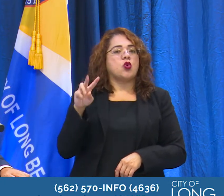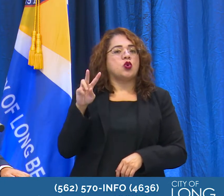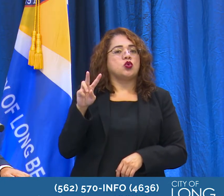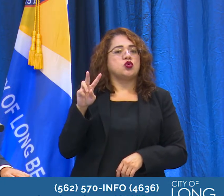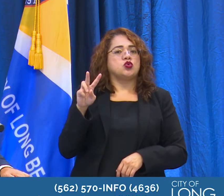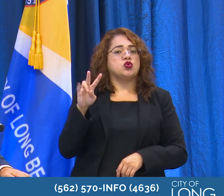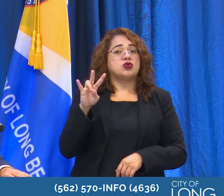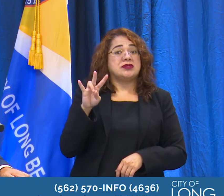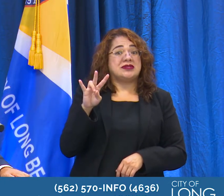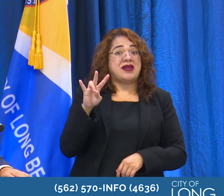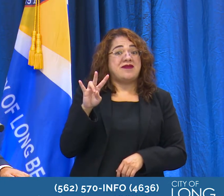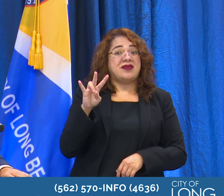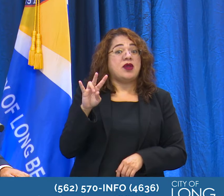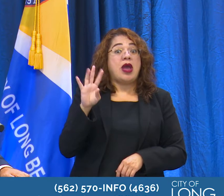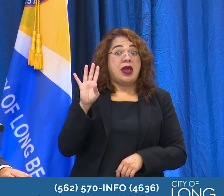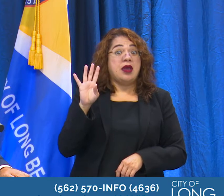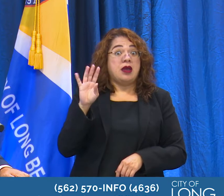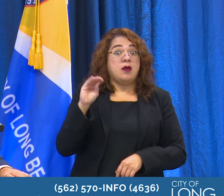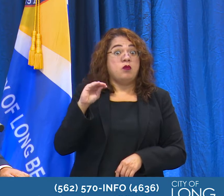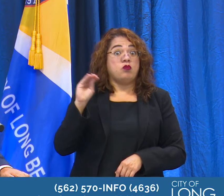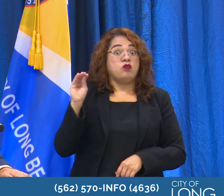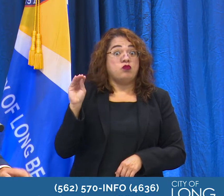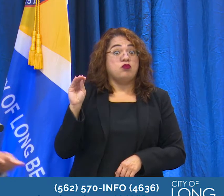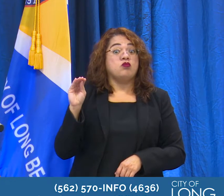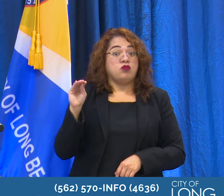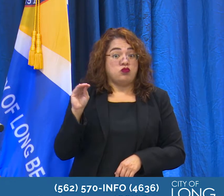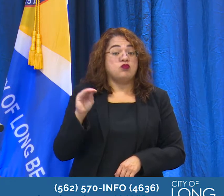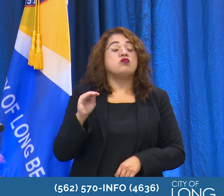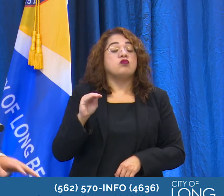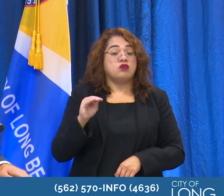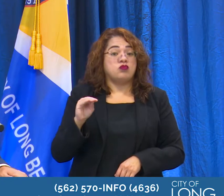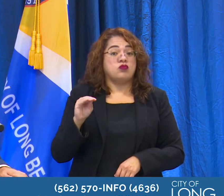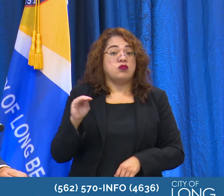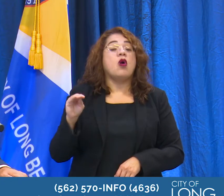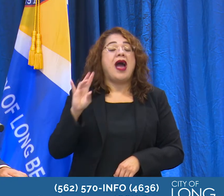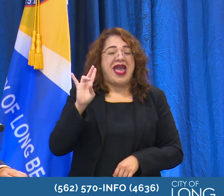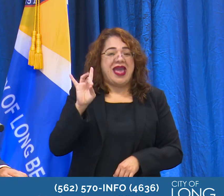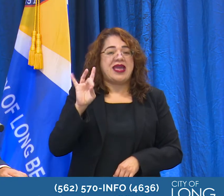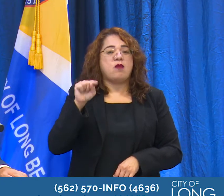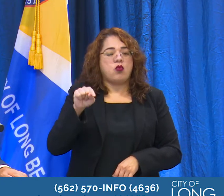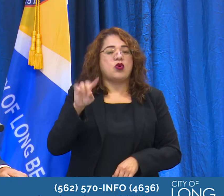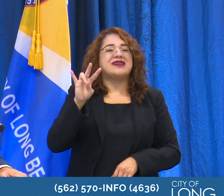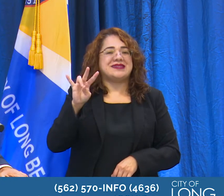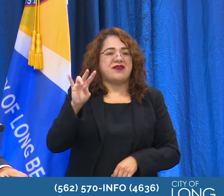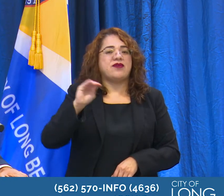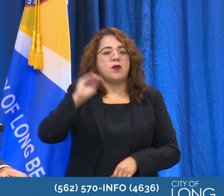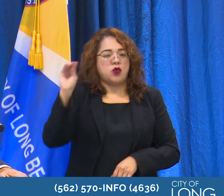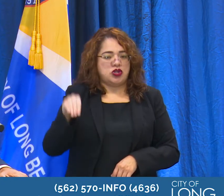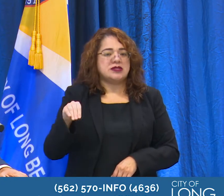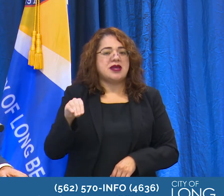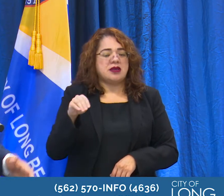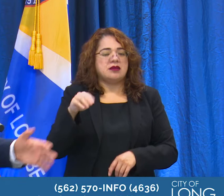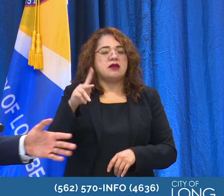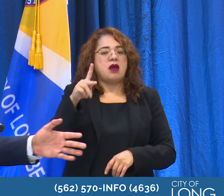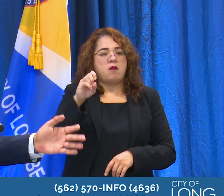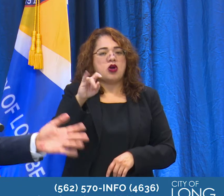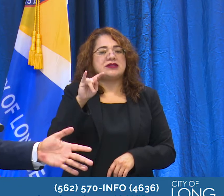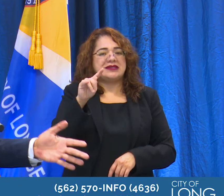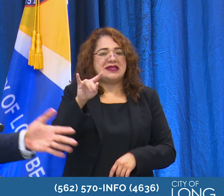However, the rate is essentially flattened and around the same. I want to explain that we've noted that a lot of positivity